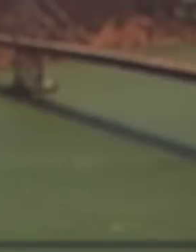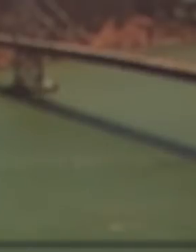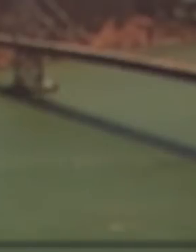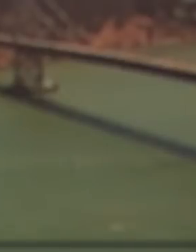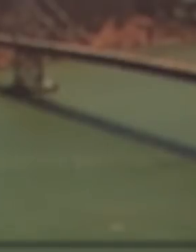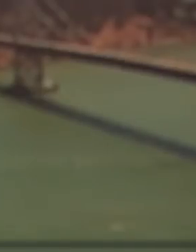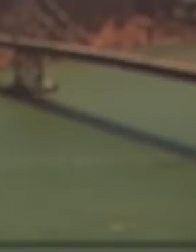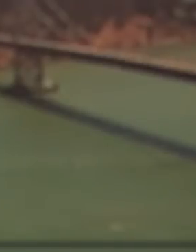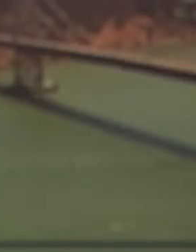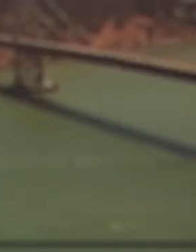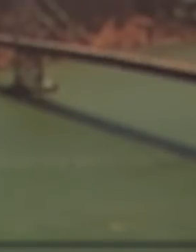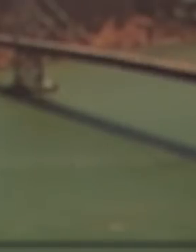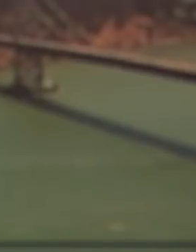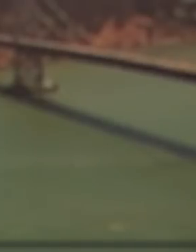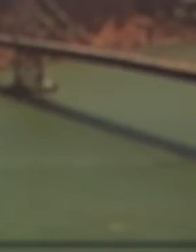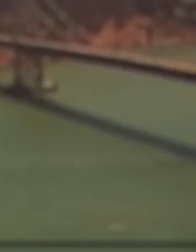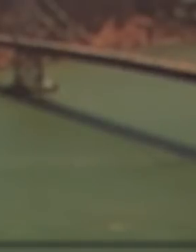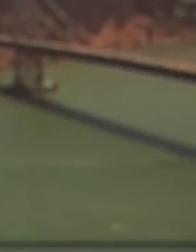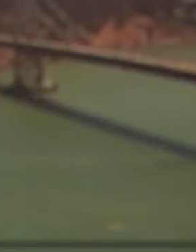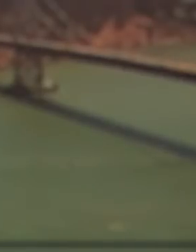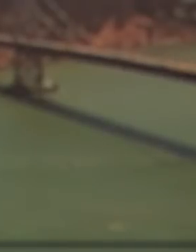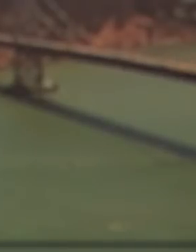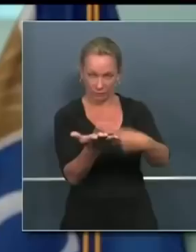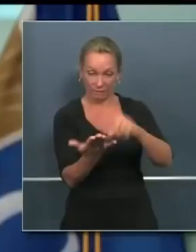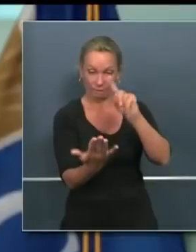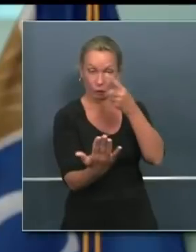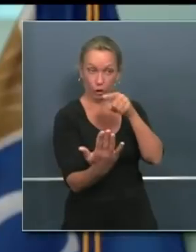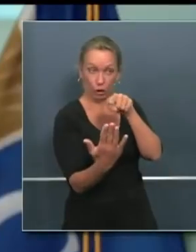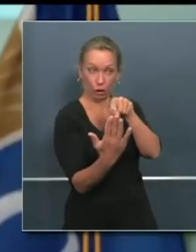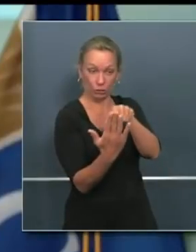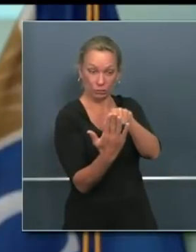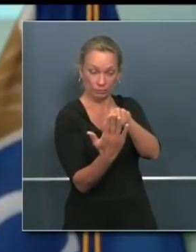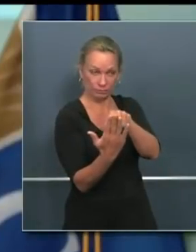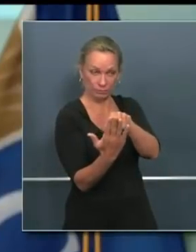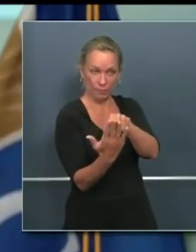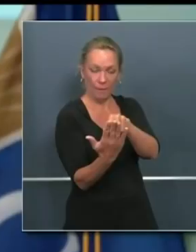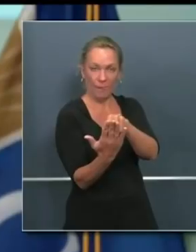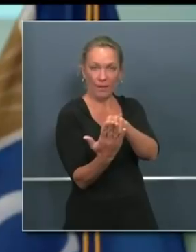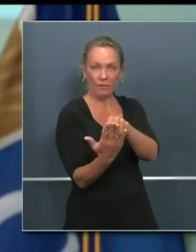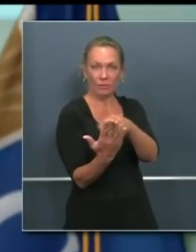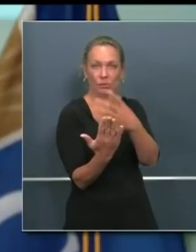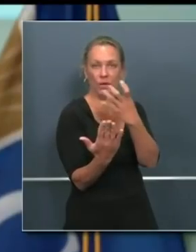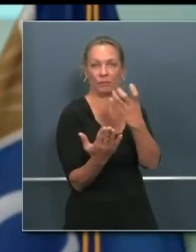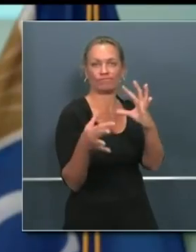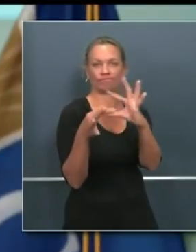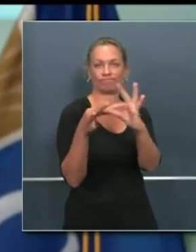RACIAL INJUSTICE CONTINUE NATIONWIDE, THE PRESIDENT CONTINUES TO PROMOTE LAW AND ORDER.